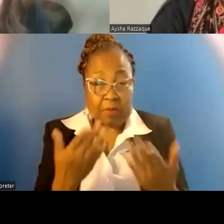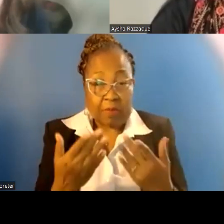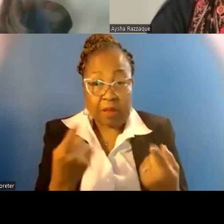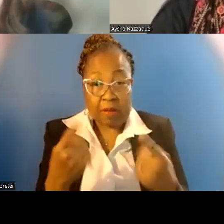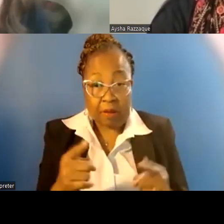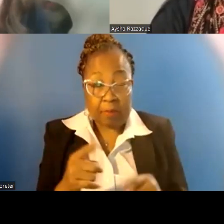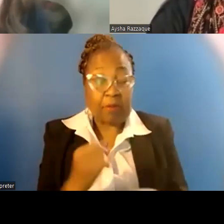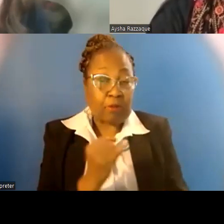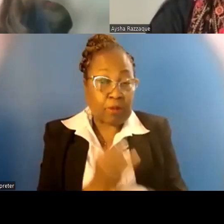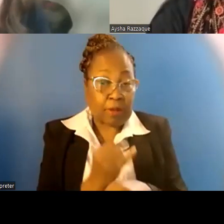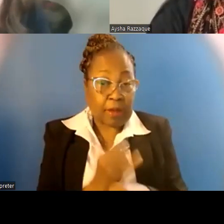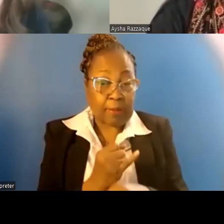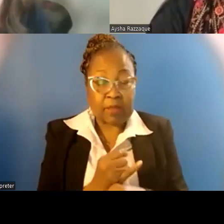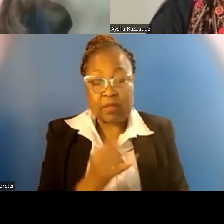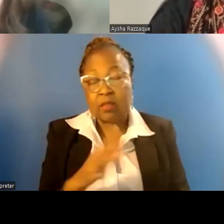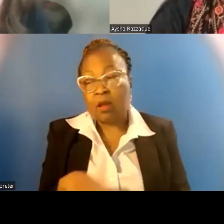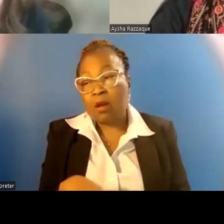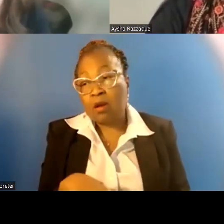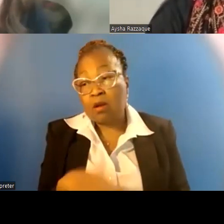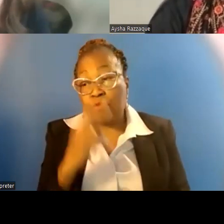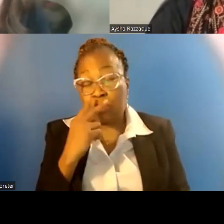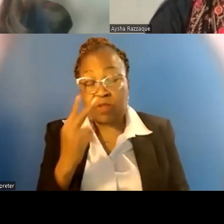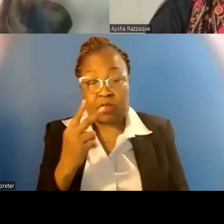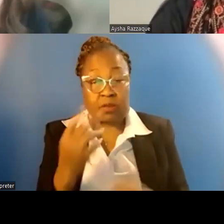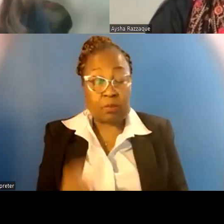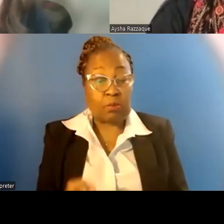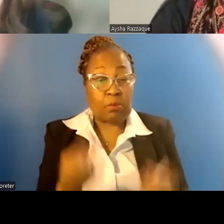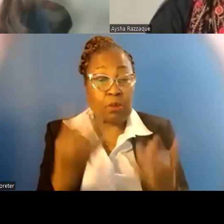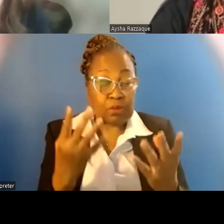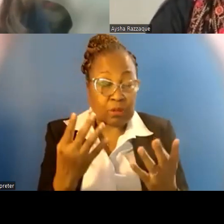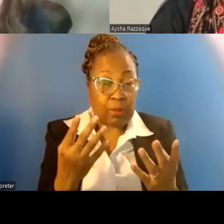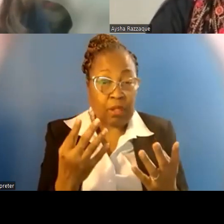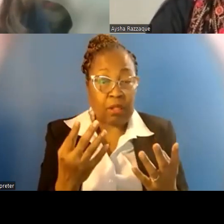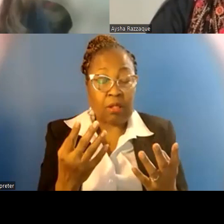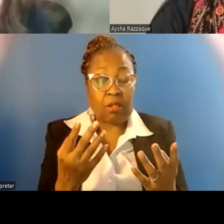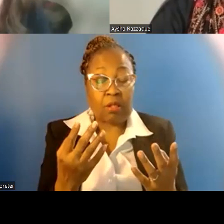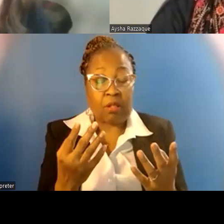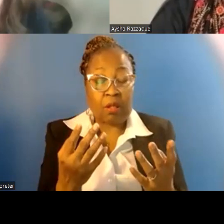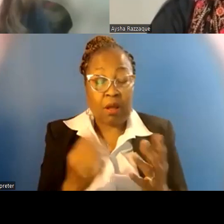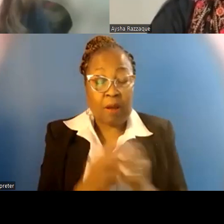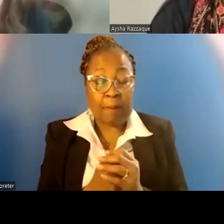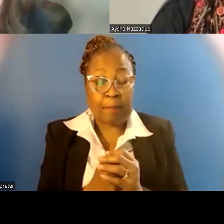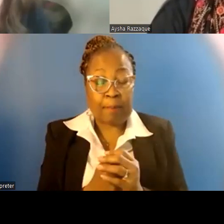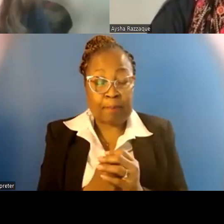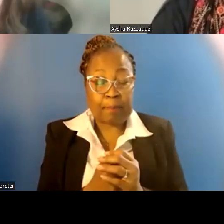We've seen multiple tabling events